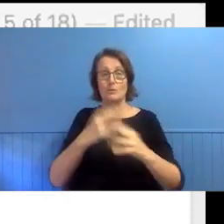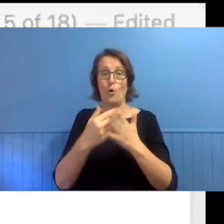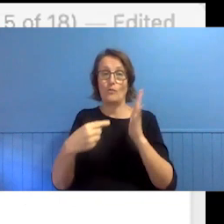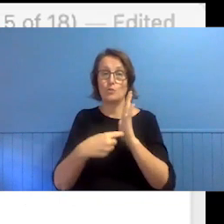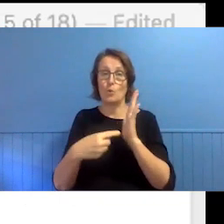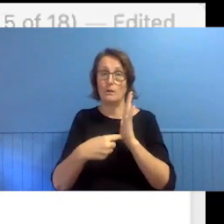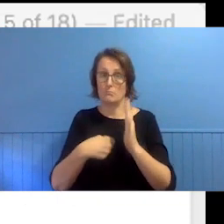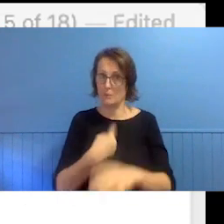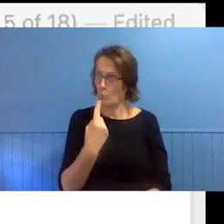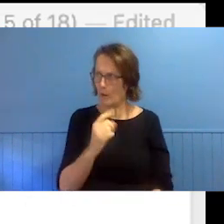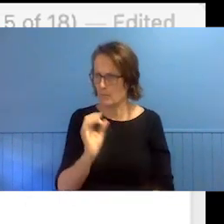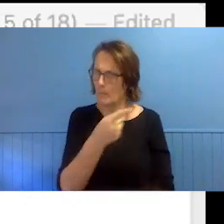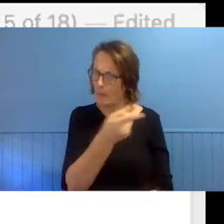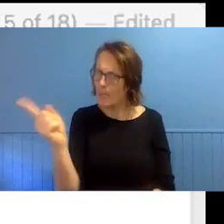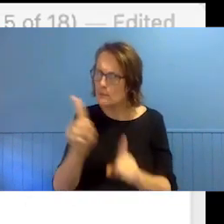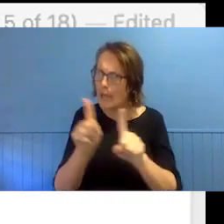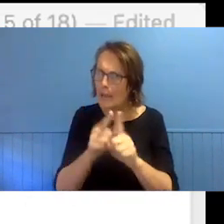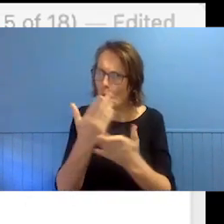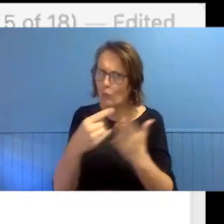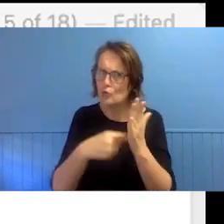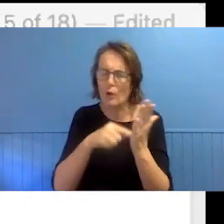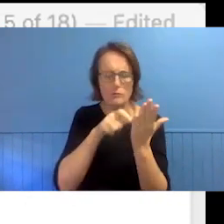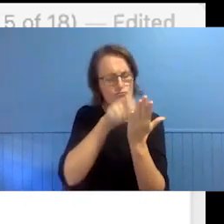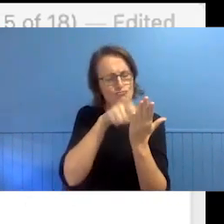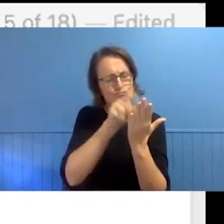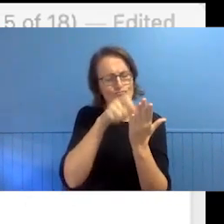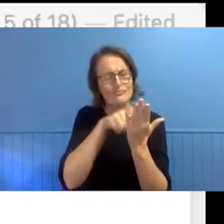I'm the only one - it's different to when we want to collapse on the